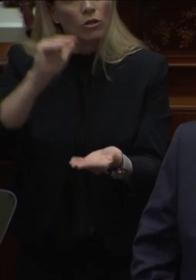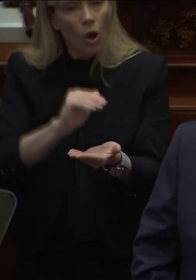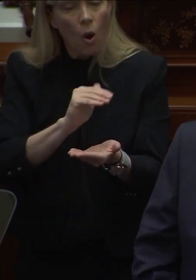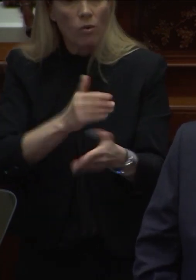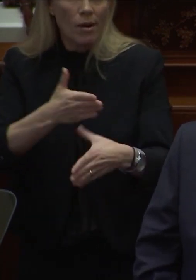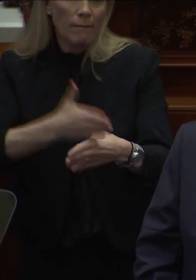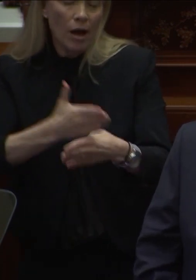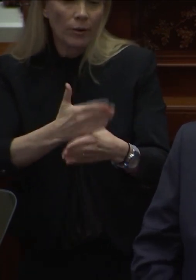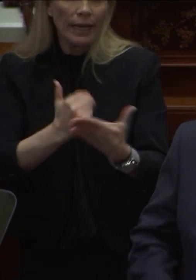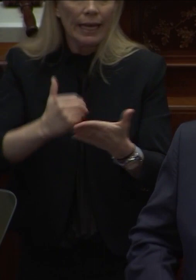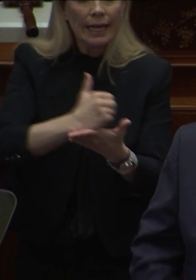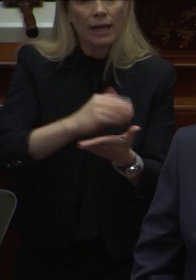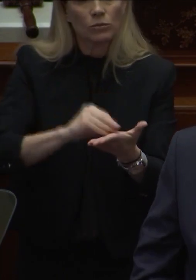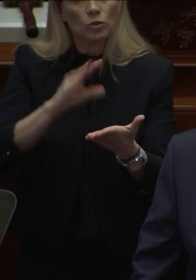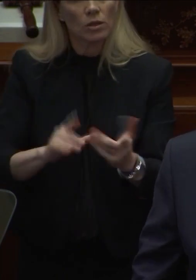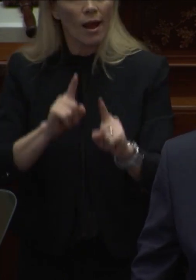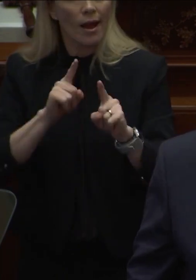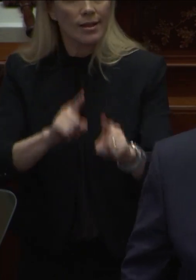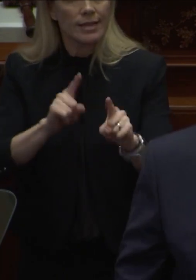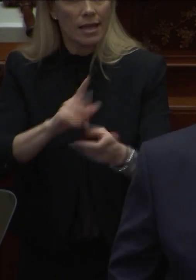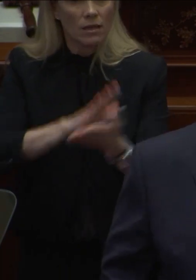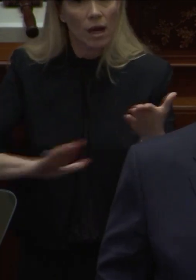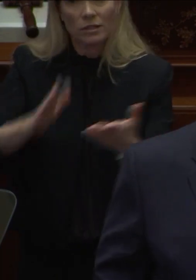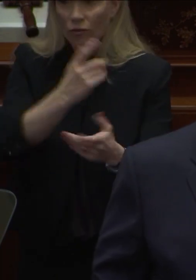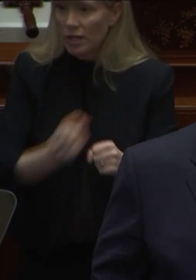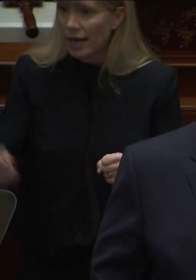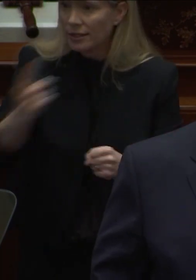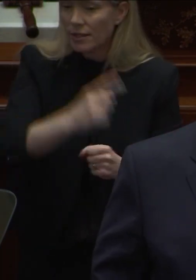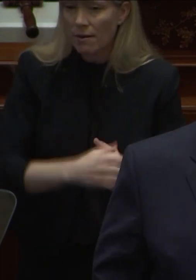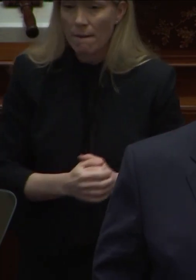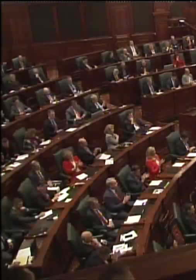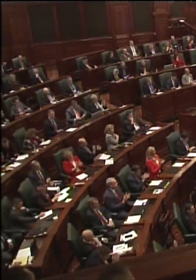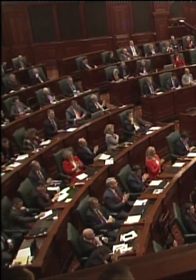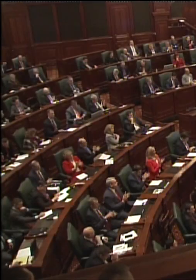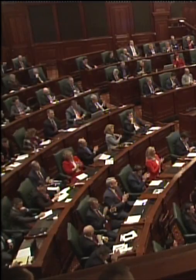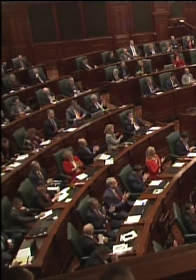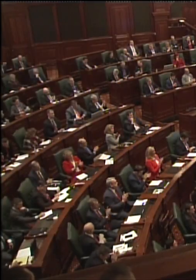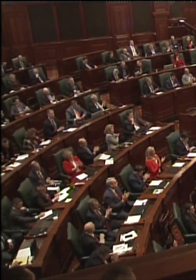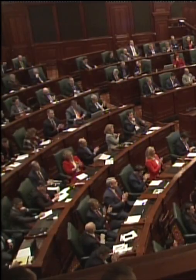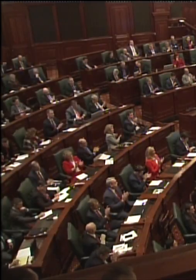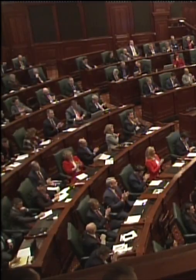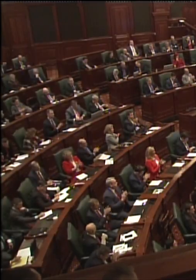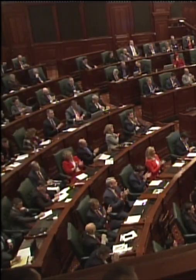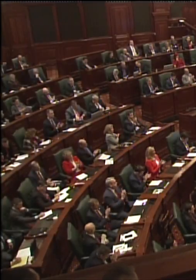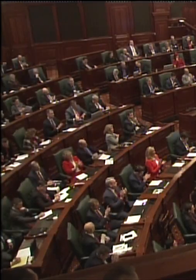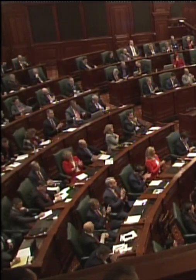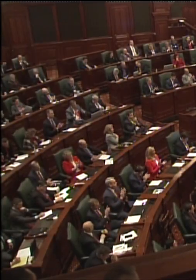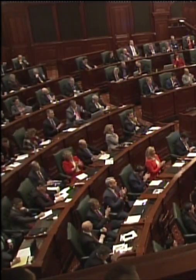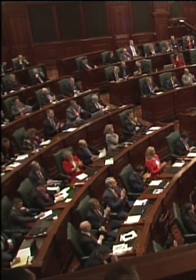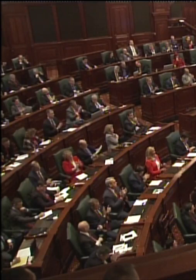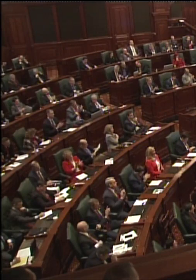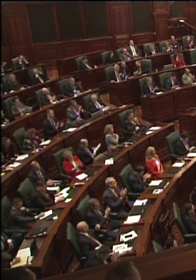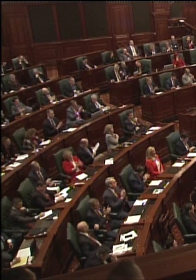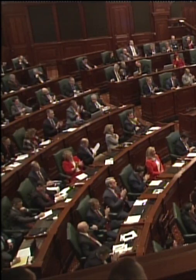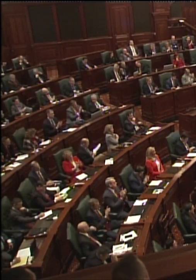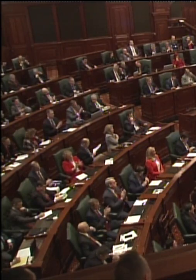PROGRAM BY $50 MILLION TO HELP MORE THAN 15,000 MORE LOW AND MODERATE INCOME STUDENTS ATTEND